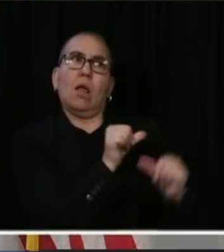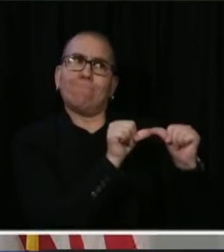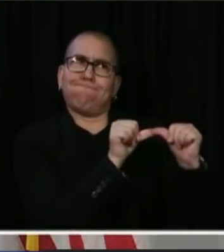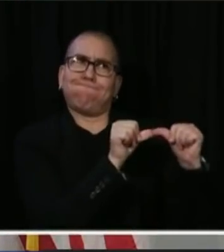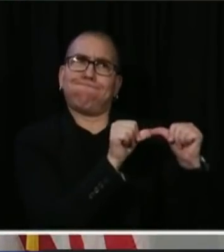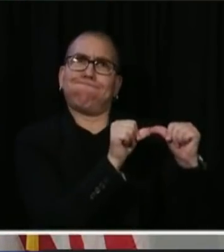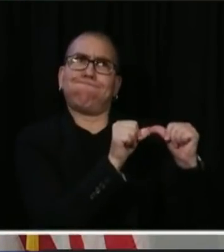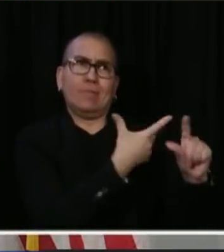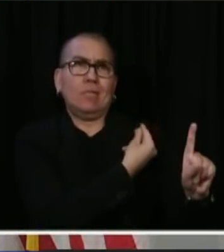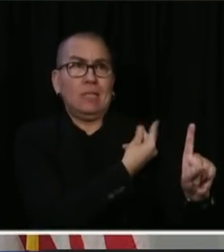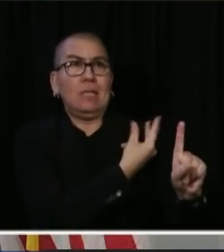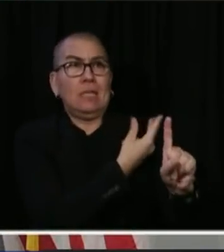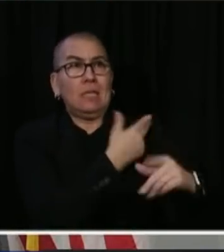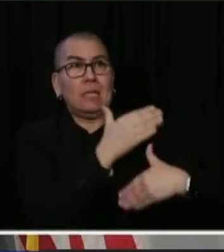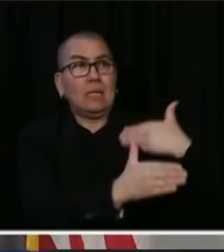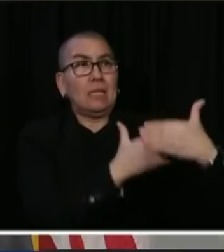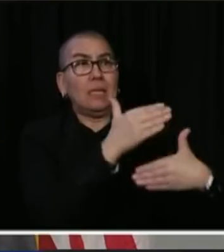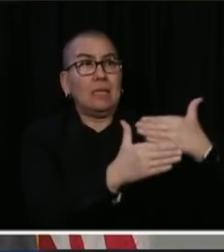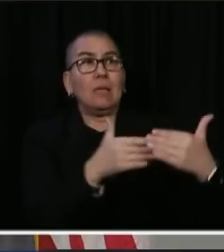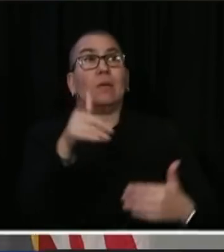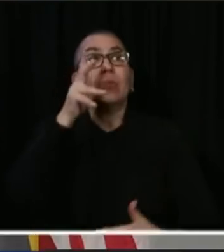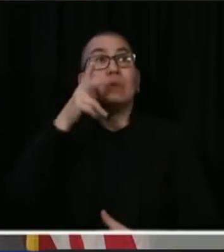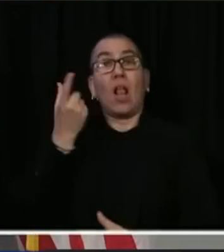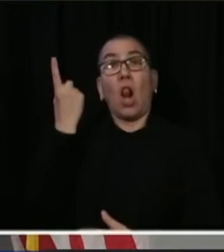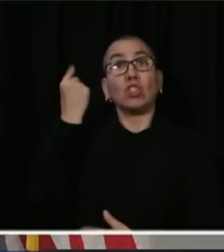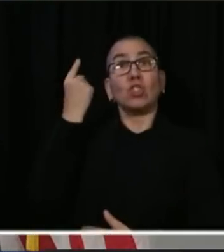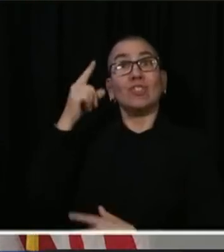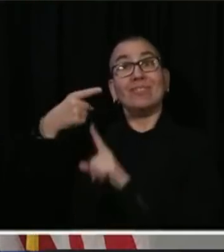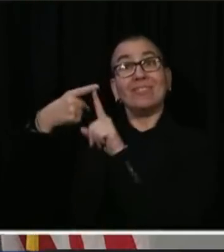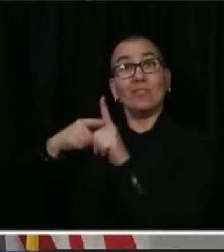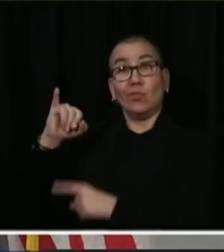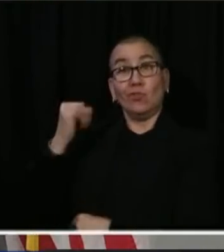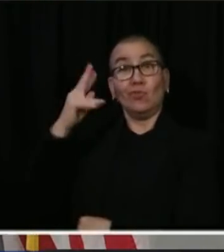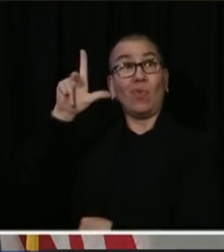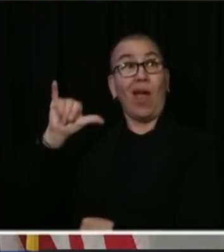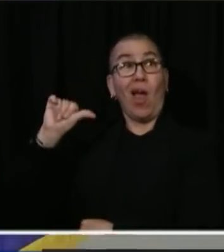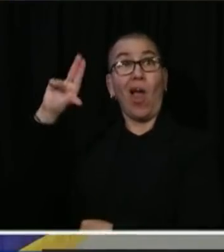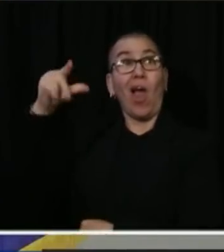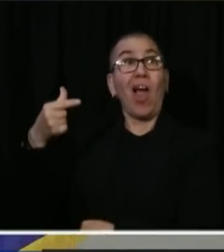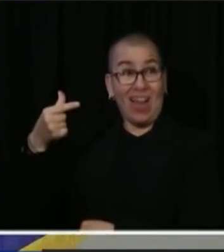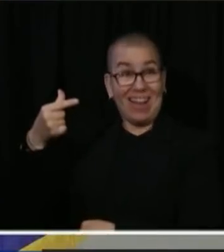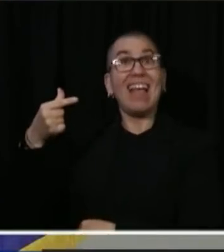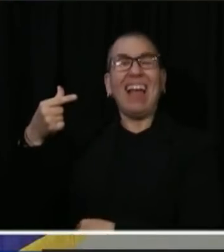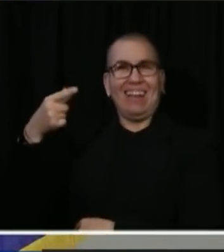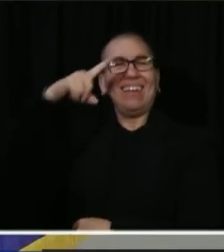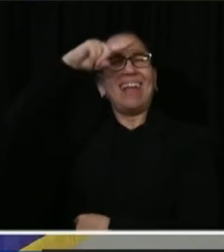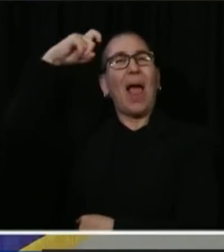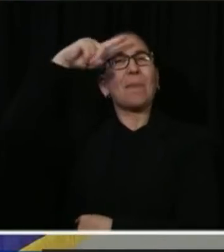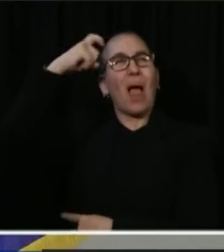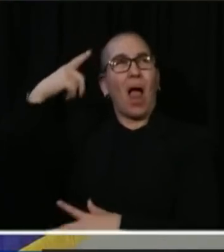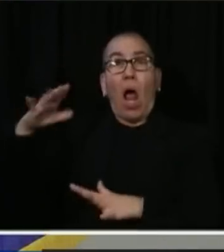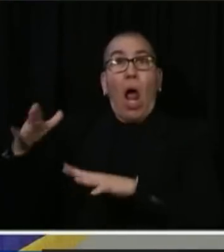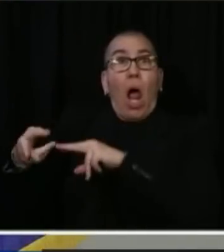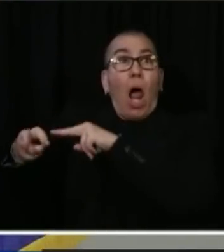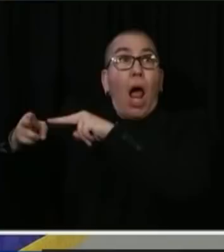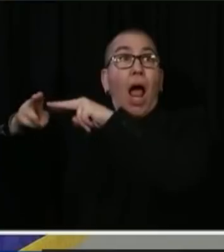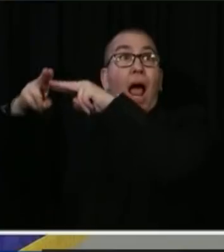WE NEED TO CONTINUE TO DEPRESS THAT NUMBER AND IT WILL NATURALLY START TO FALL OFF BECAUSE THE SURGE HAS GONE